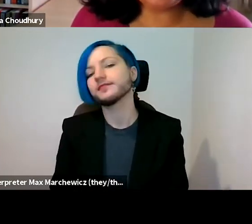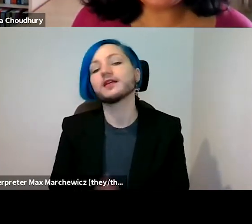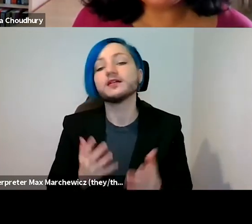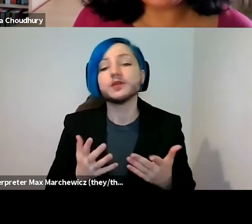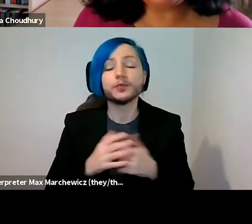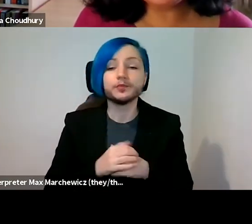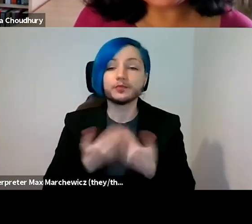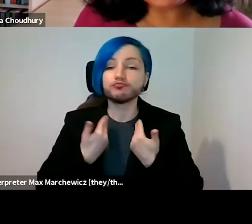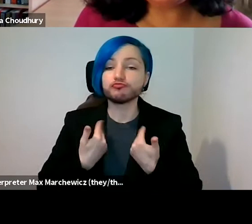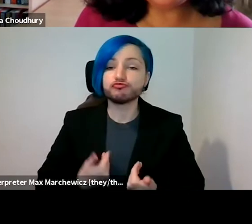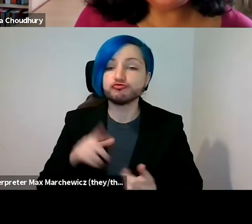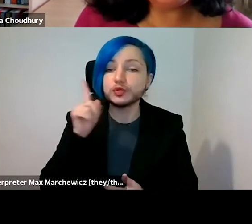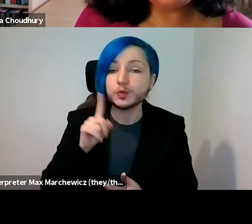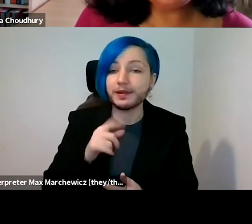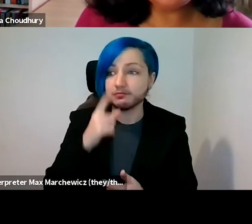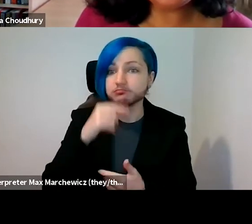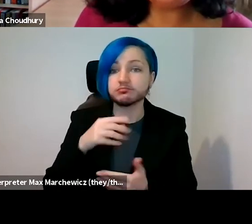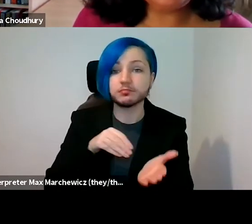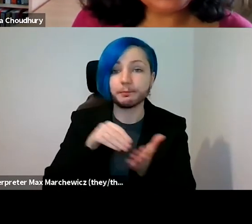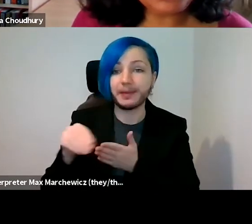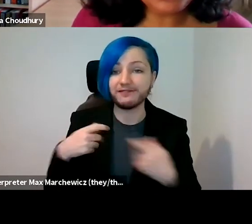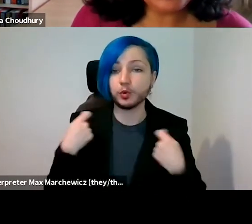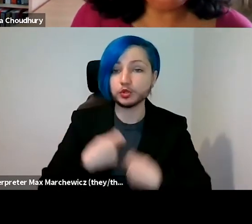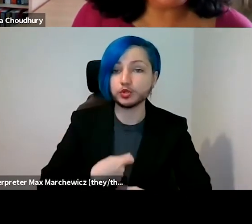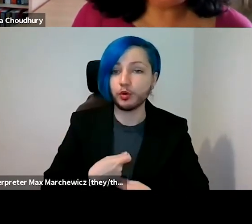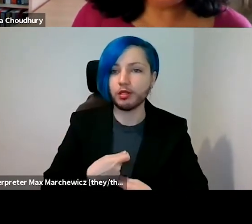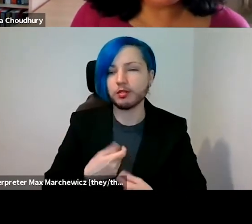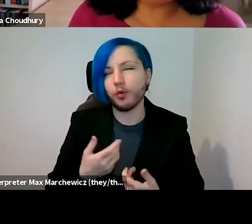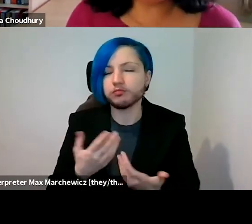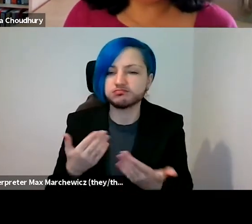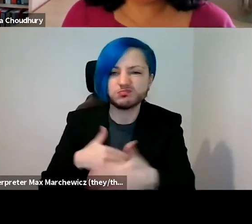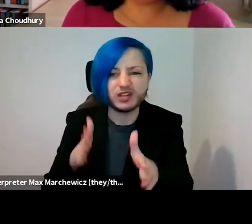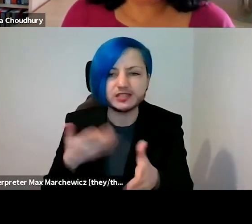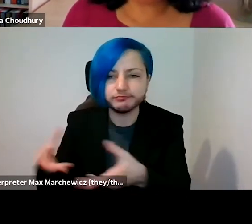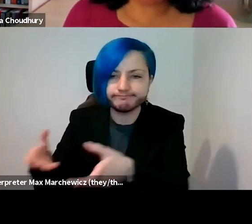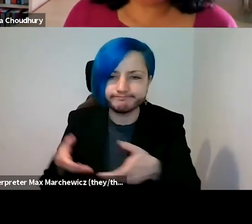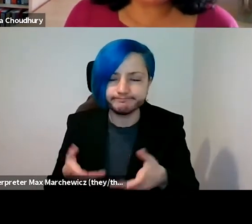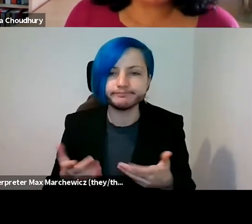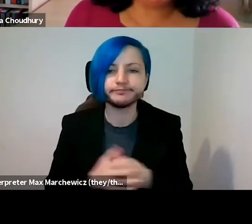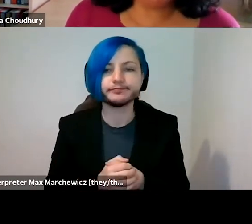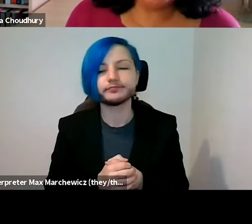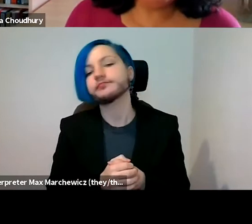the shawl's enormous expense when it was not being gifted, were absolutely enamored with the accessory.